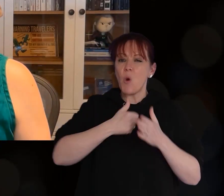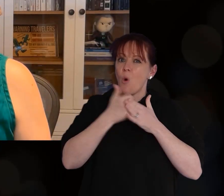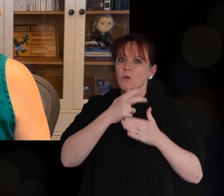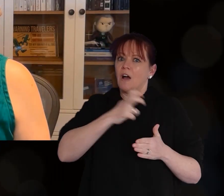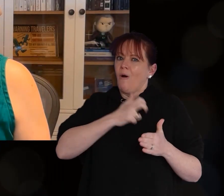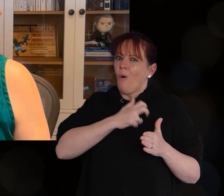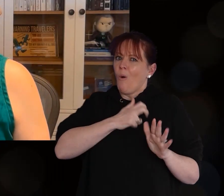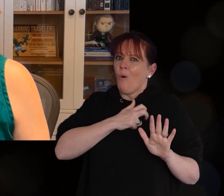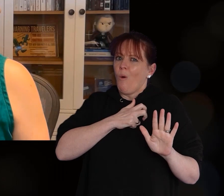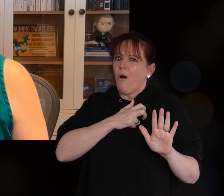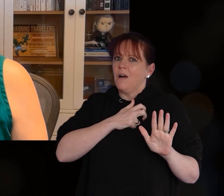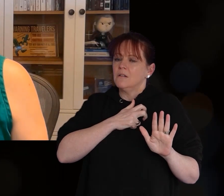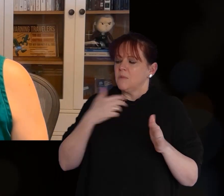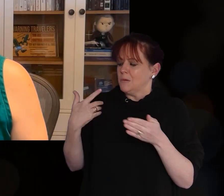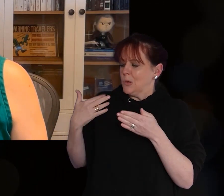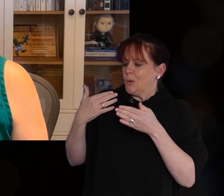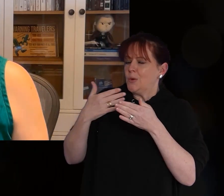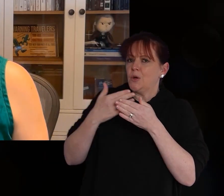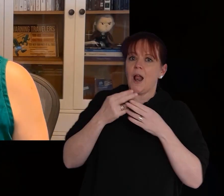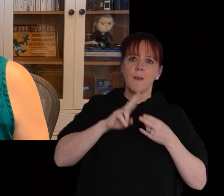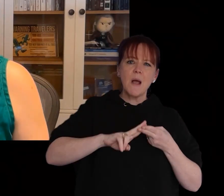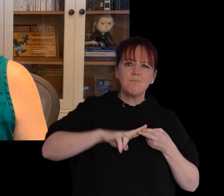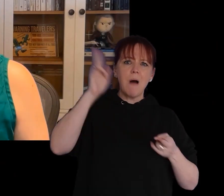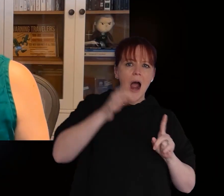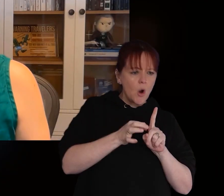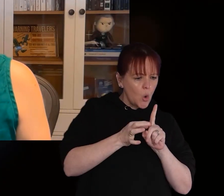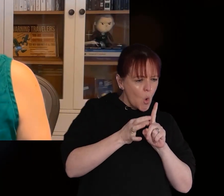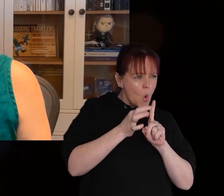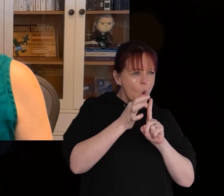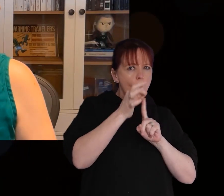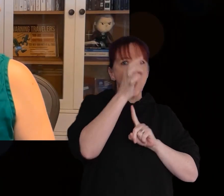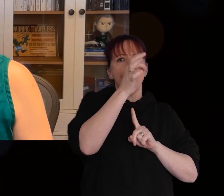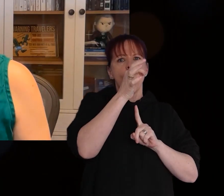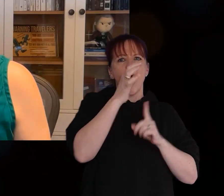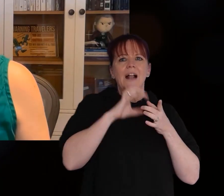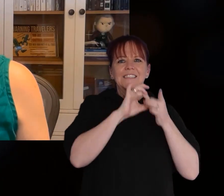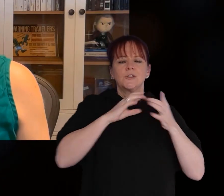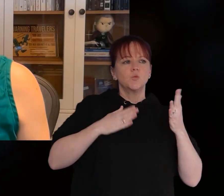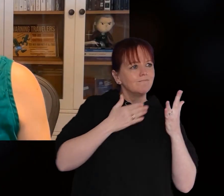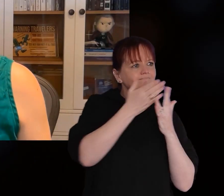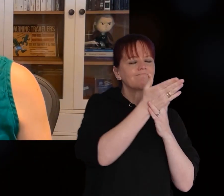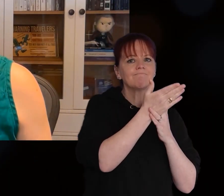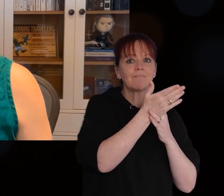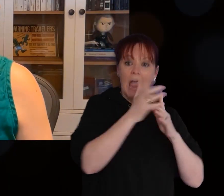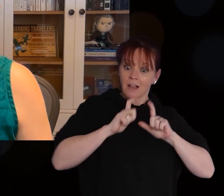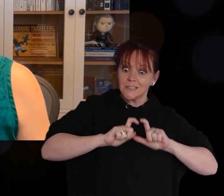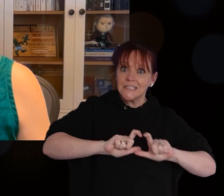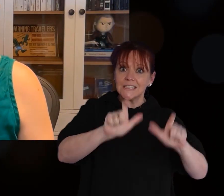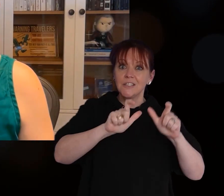In the last few years, there have been rapid growth in this area of accessibility and it has continued to grow through 2024,